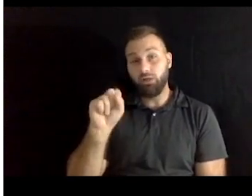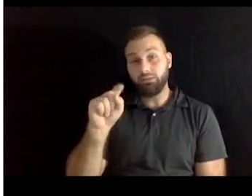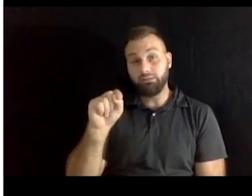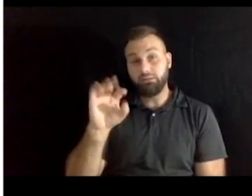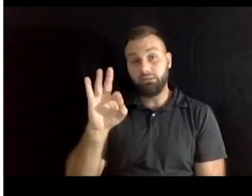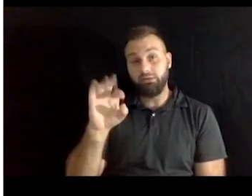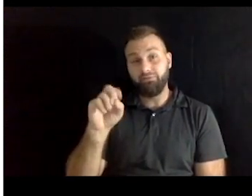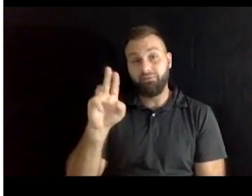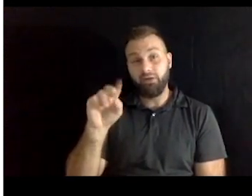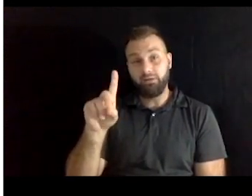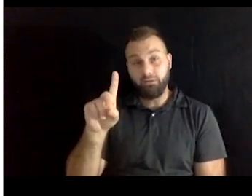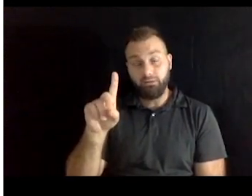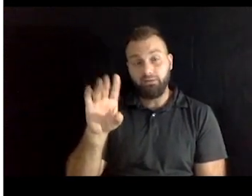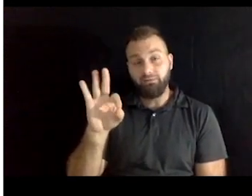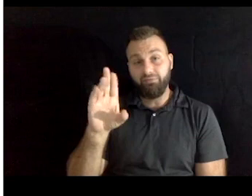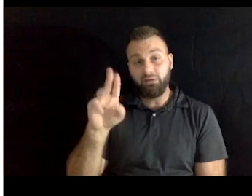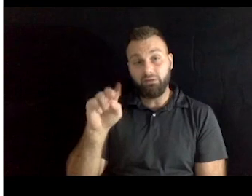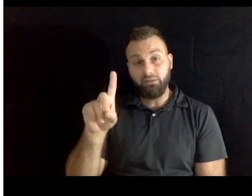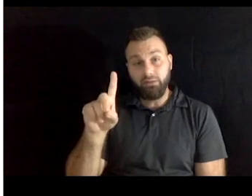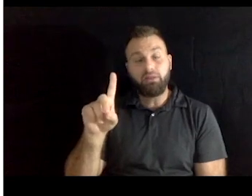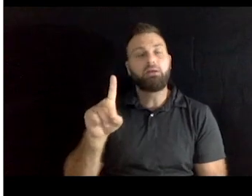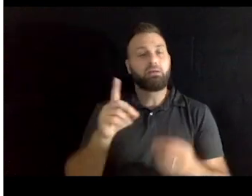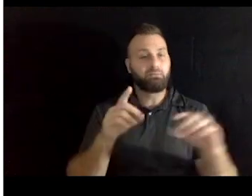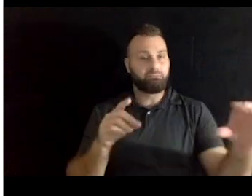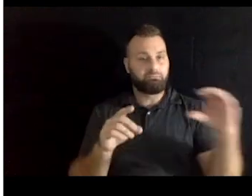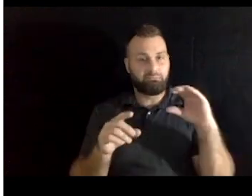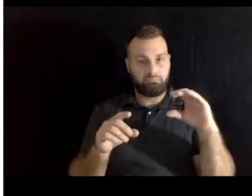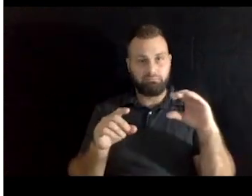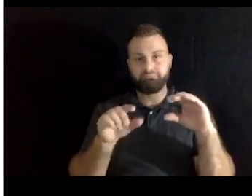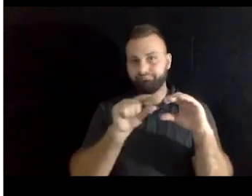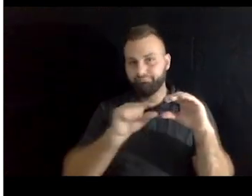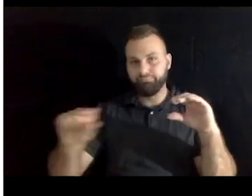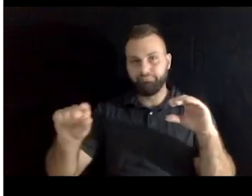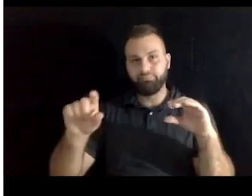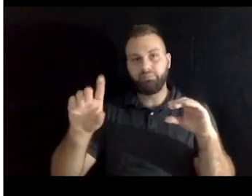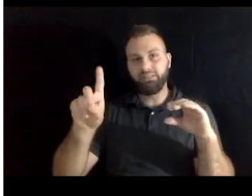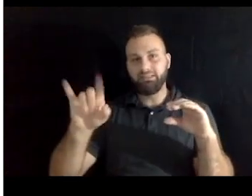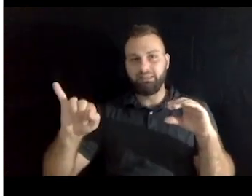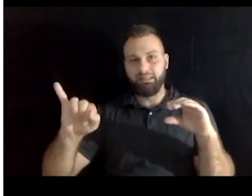those to the di trust fund to shore up the di trust fund.